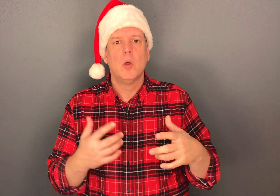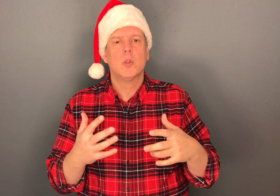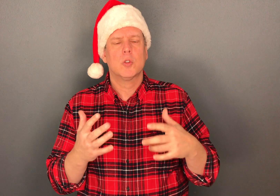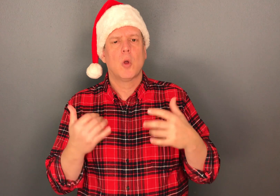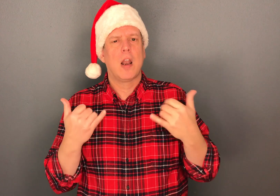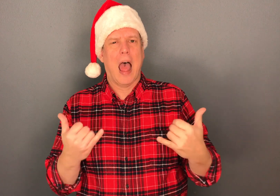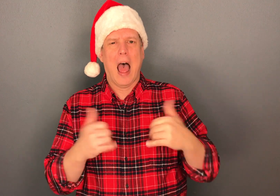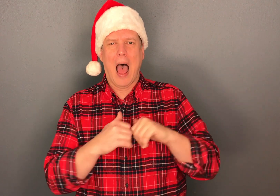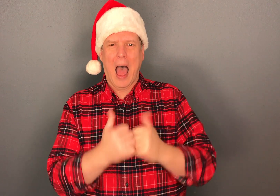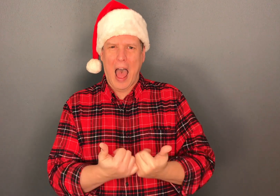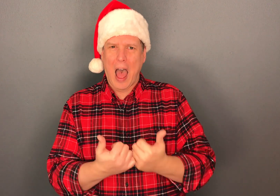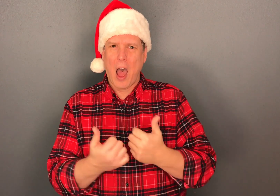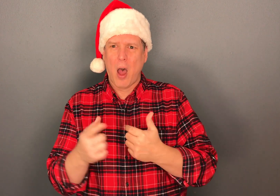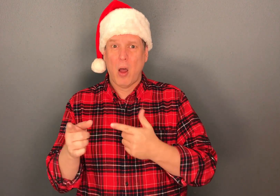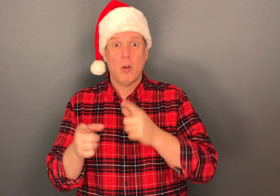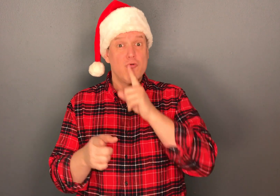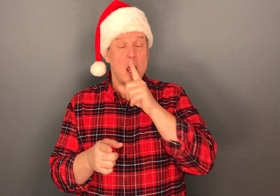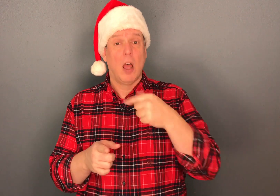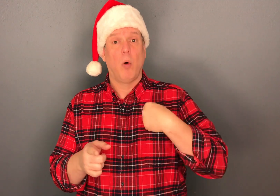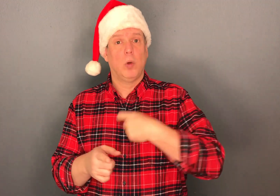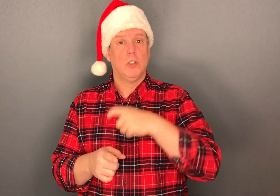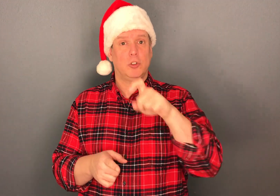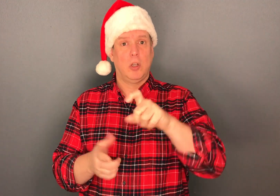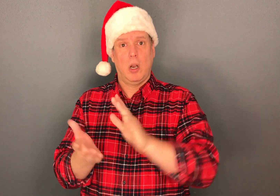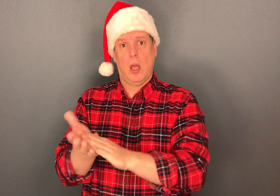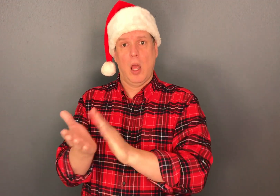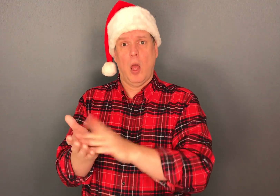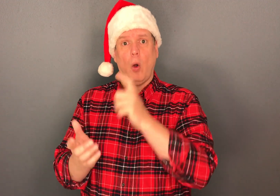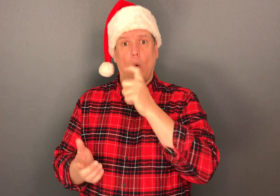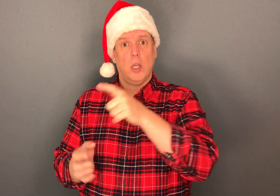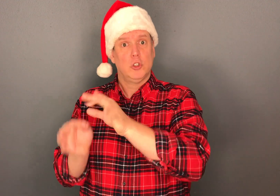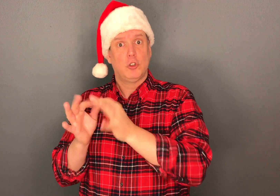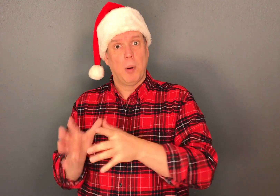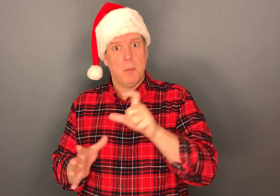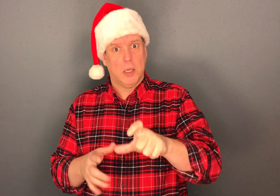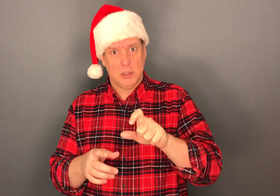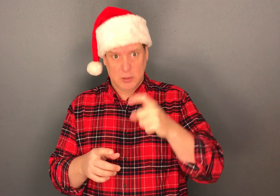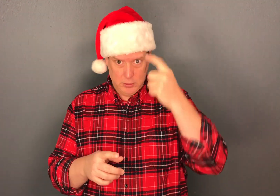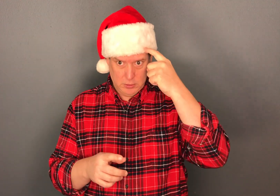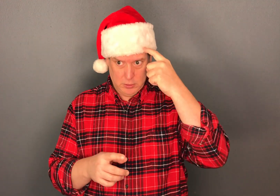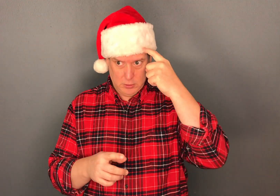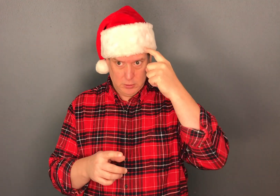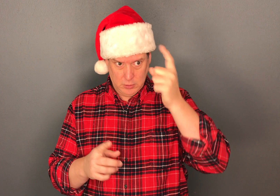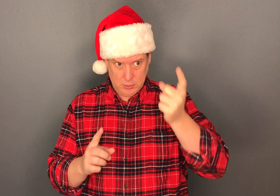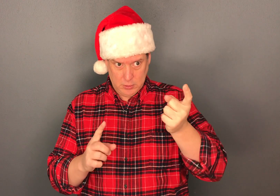is not the same so really we need to praise interpreters